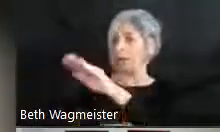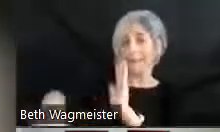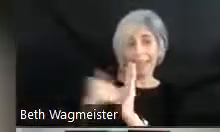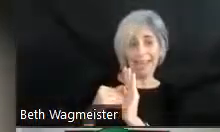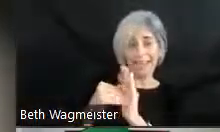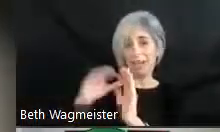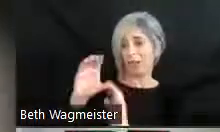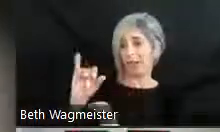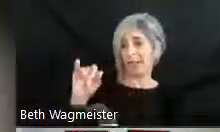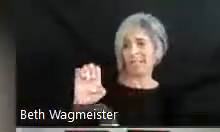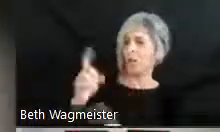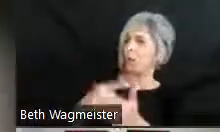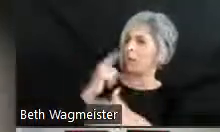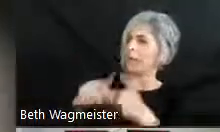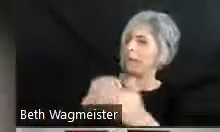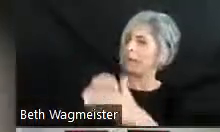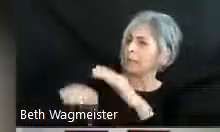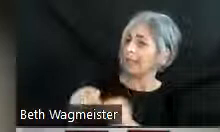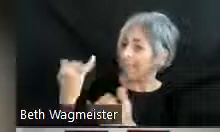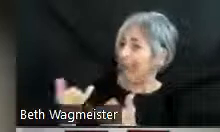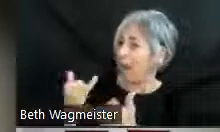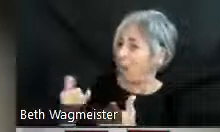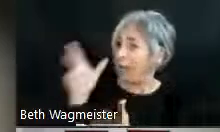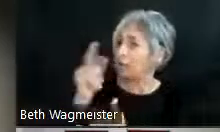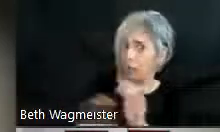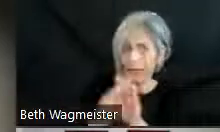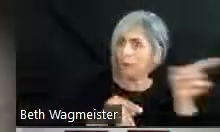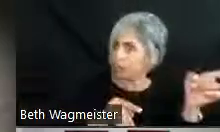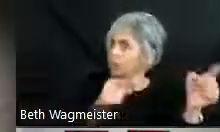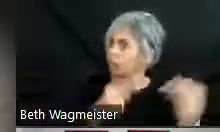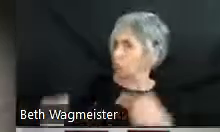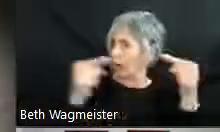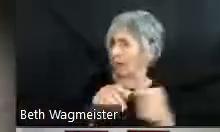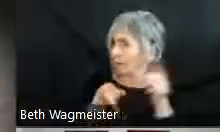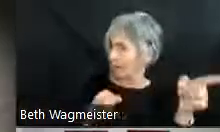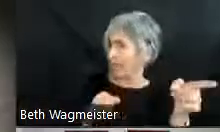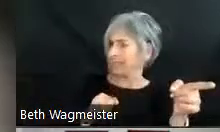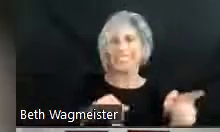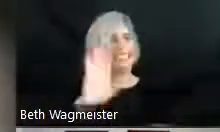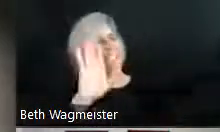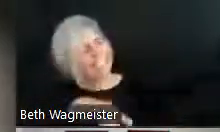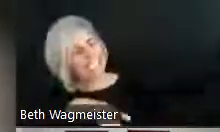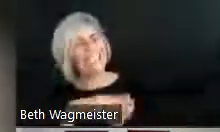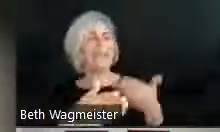do you think about accessibility now? Can we start talking about it? I hear your developers are having issues with that. Well, you know what, maybe we'll think about it later. We